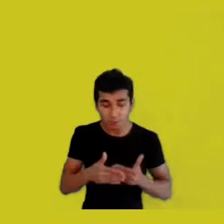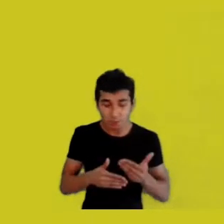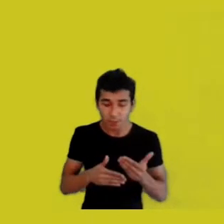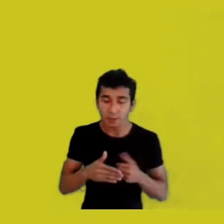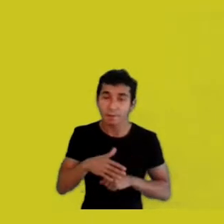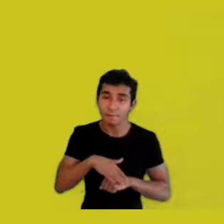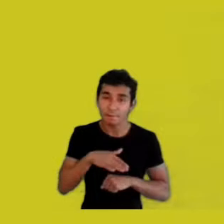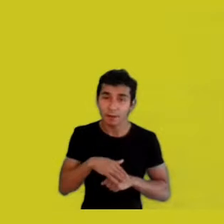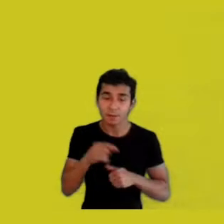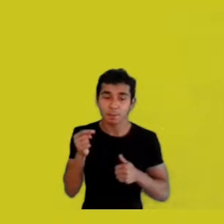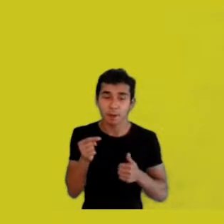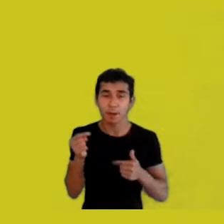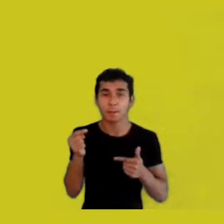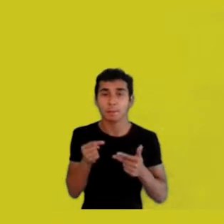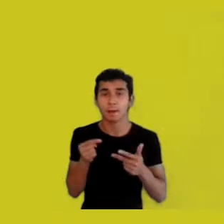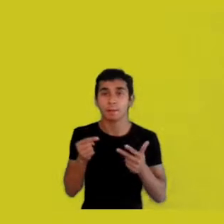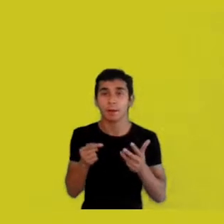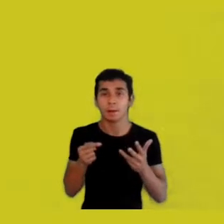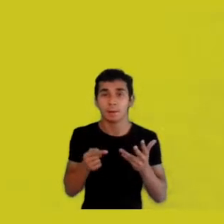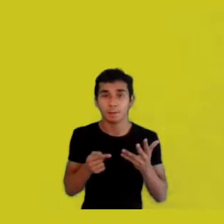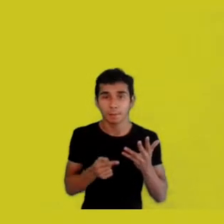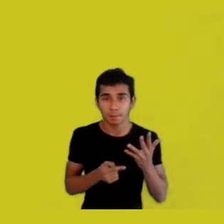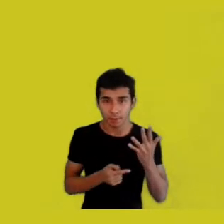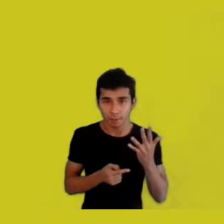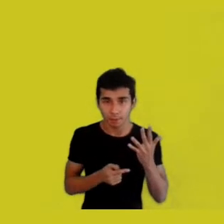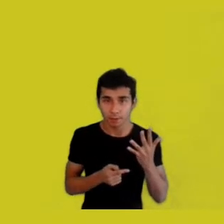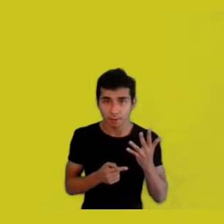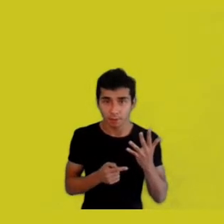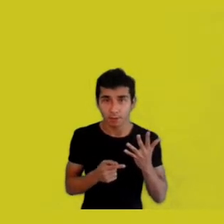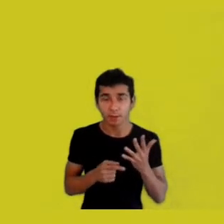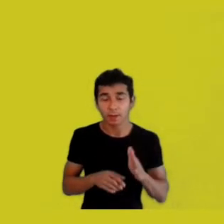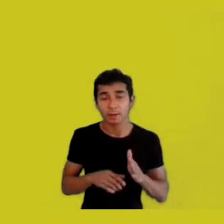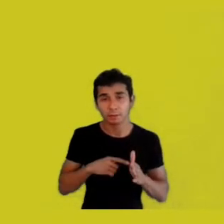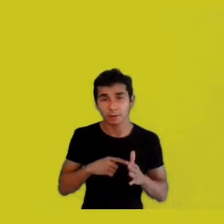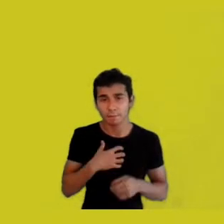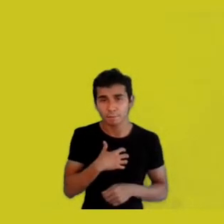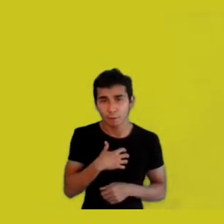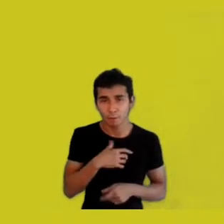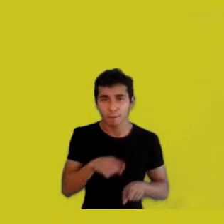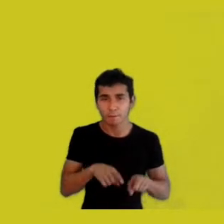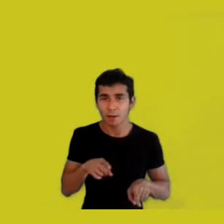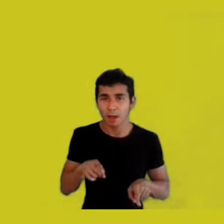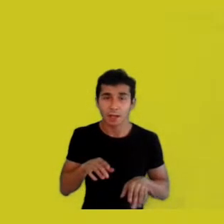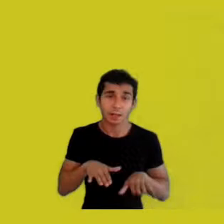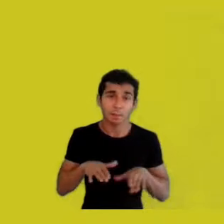not only uses Candomblé traditions and so many others...